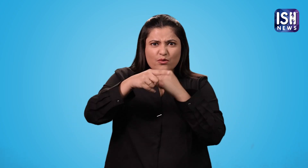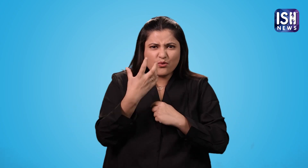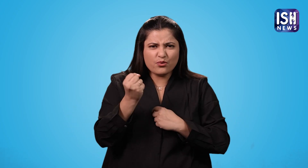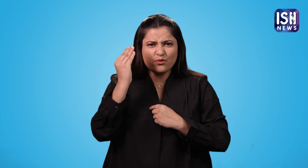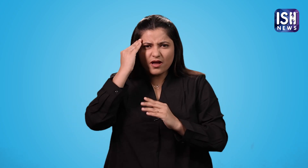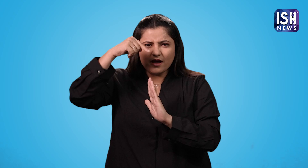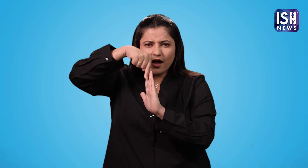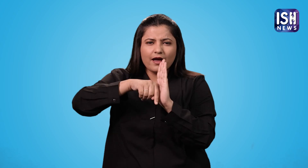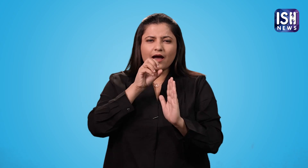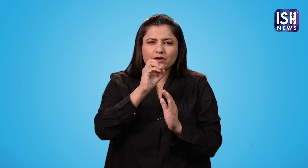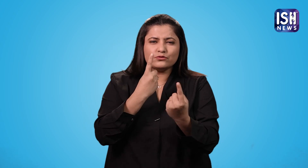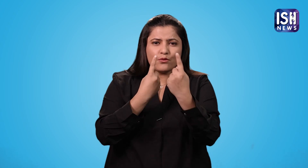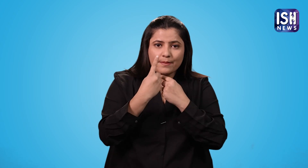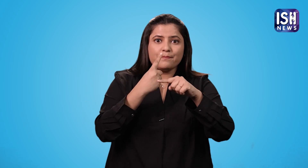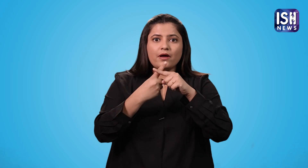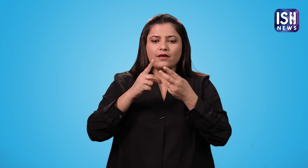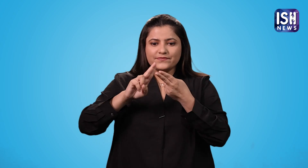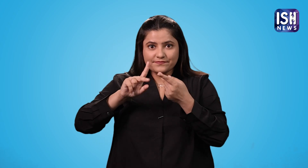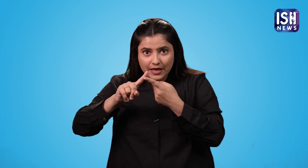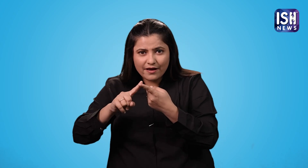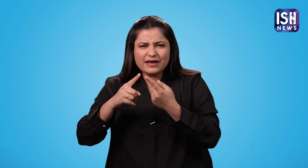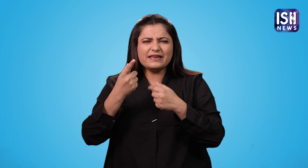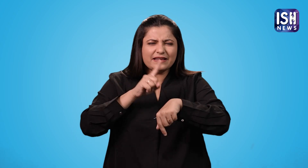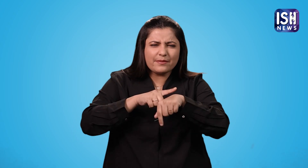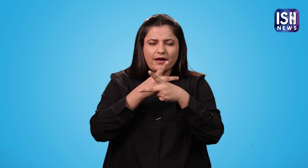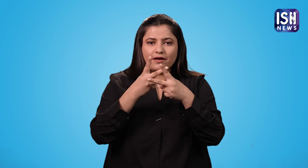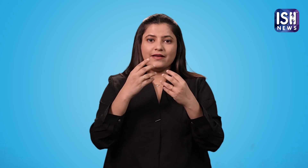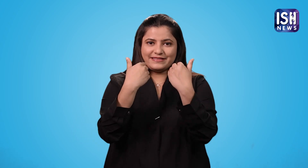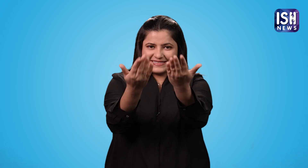Here are the other details of the course.